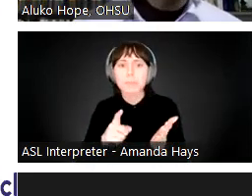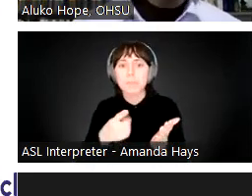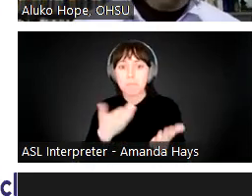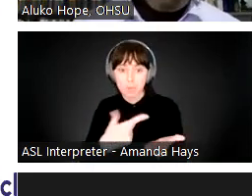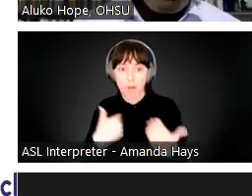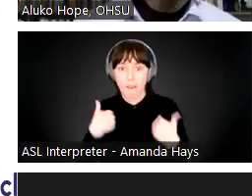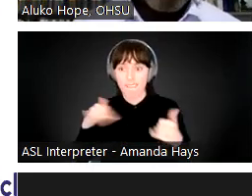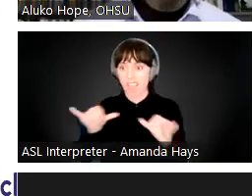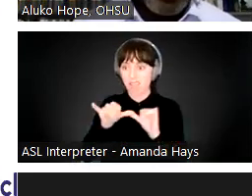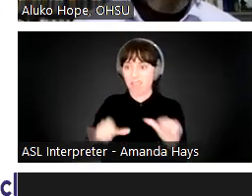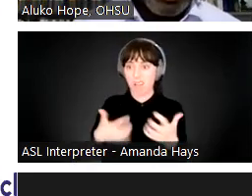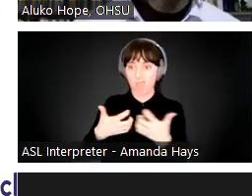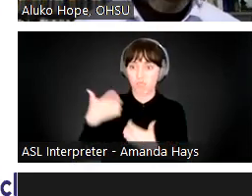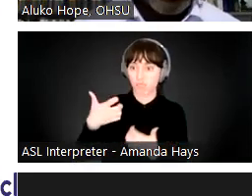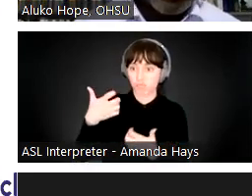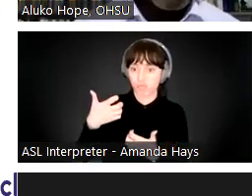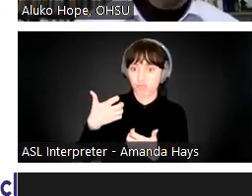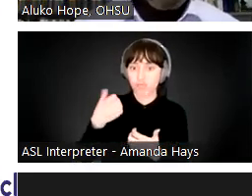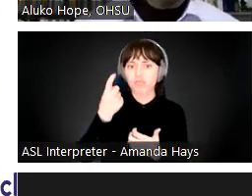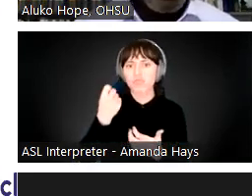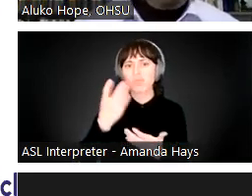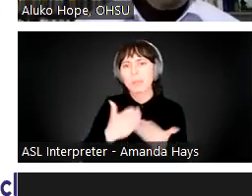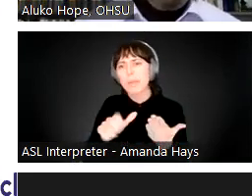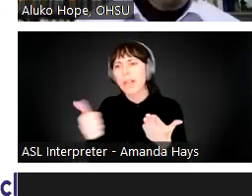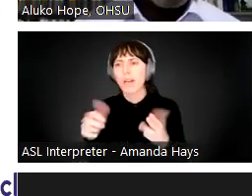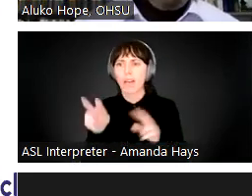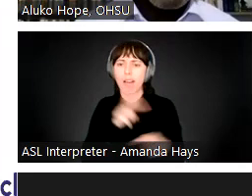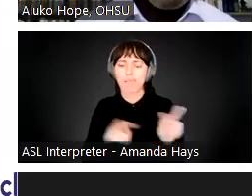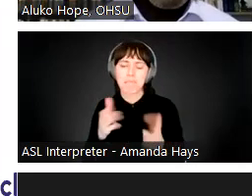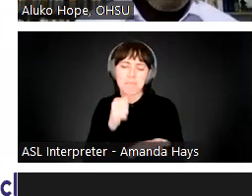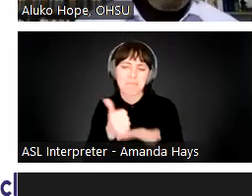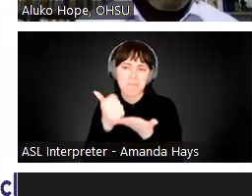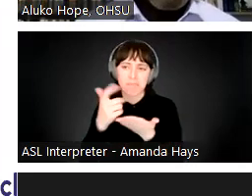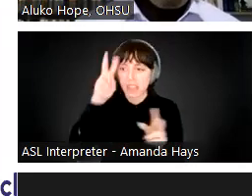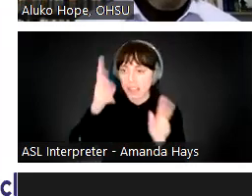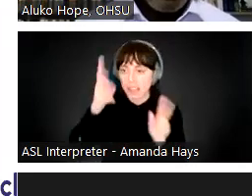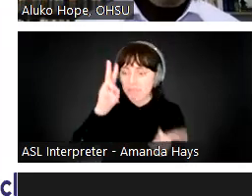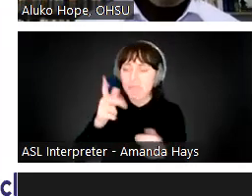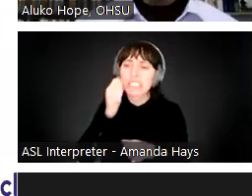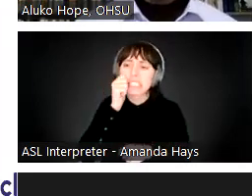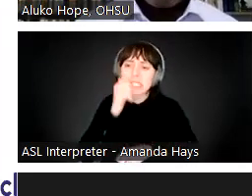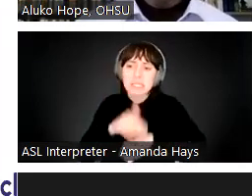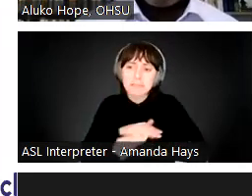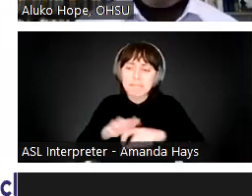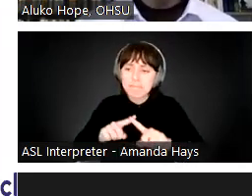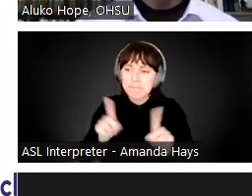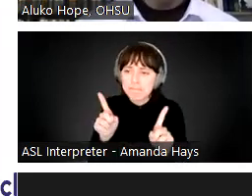but the rest of the exam often may not be helpful. Looking at hair loss, looking at skin changes, looking at the